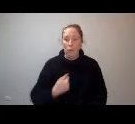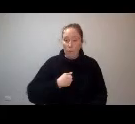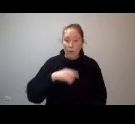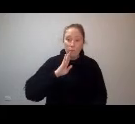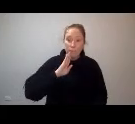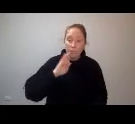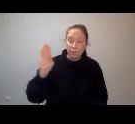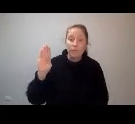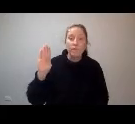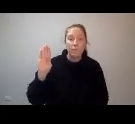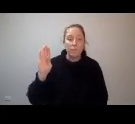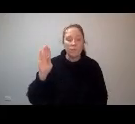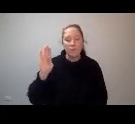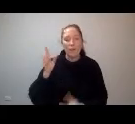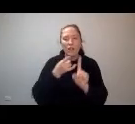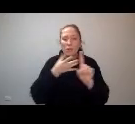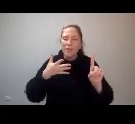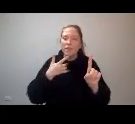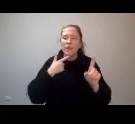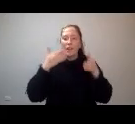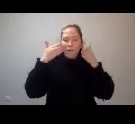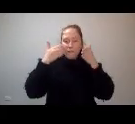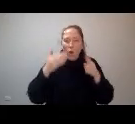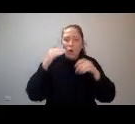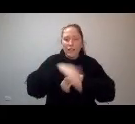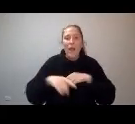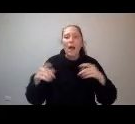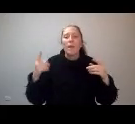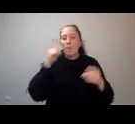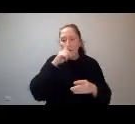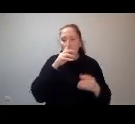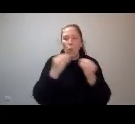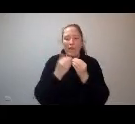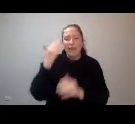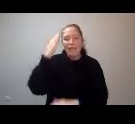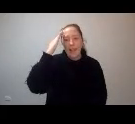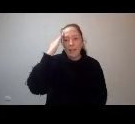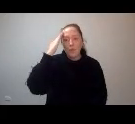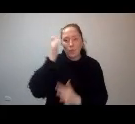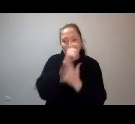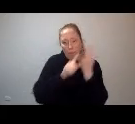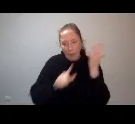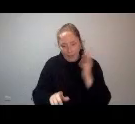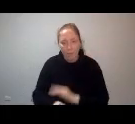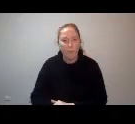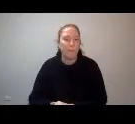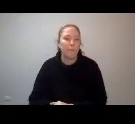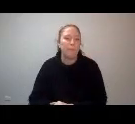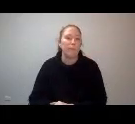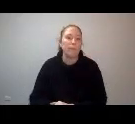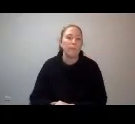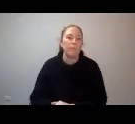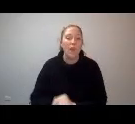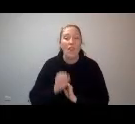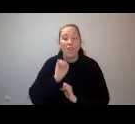particularly focusing on people with intellectual disabilities. In terms of the quality outcomes